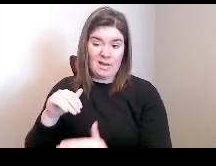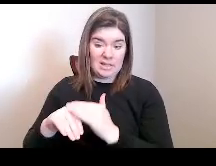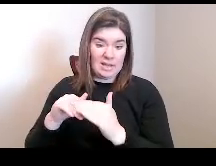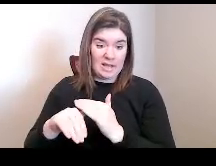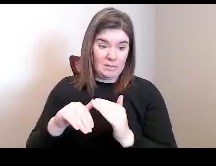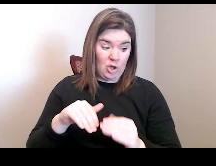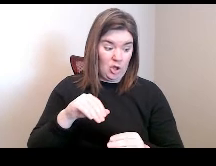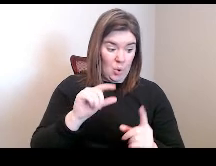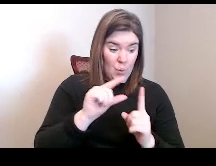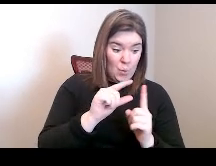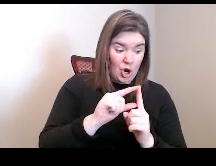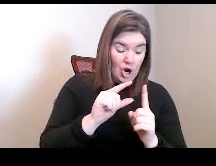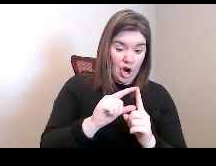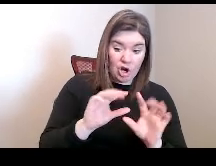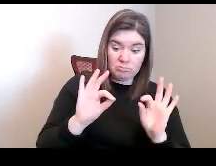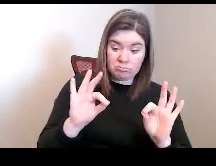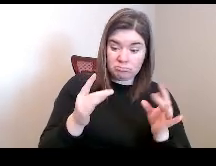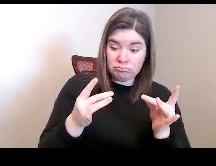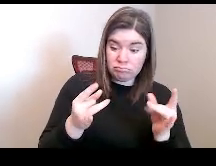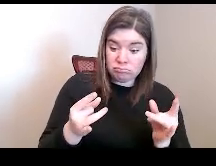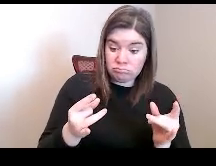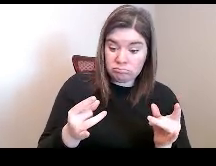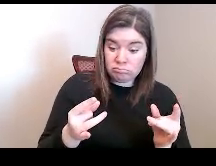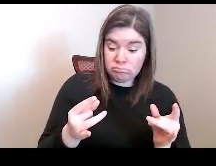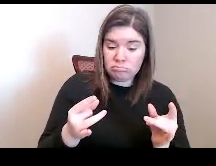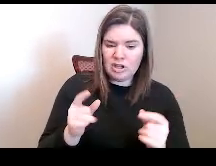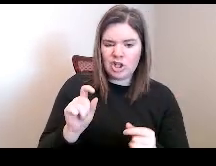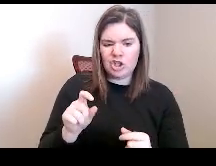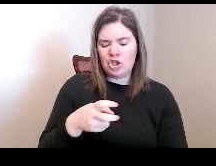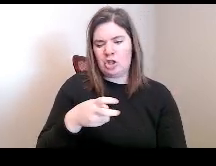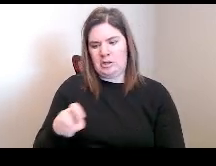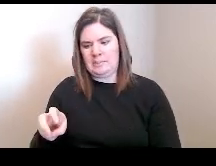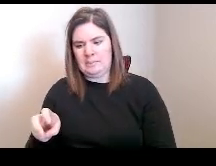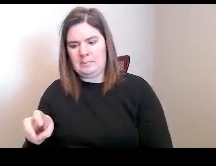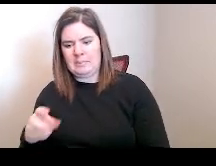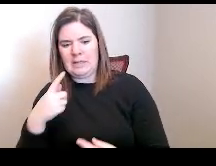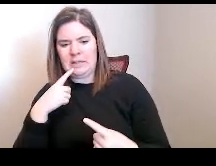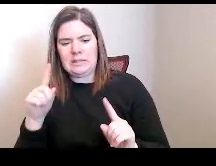based on the accessibility checker, you should get an accessible PDF file on the export as well.